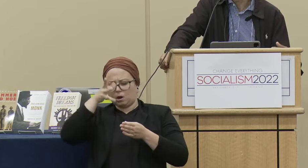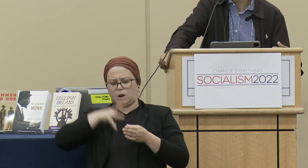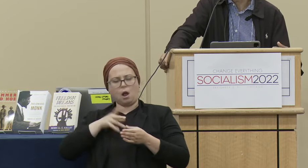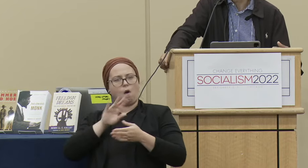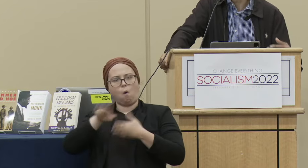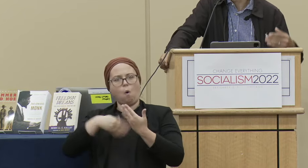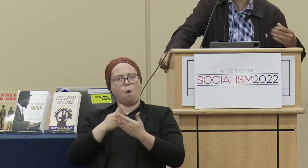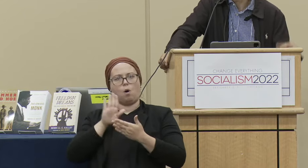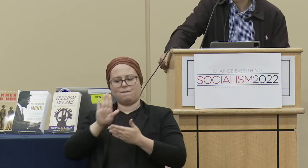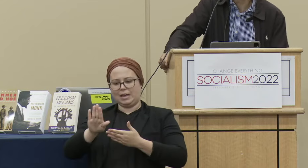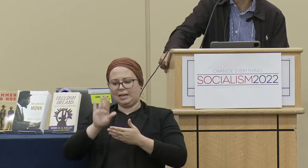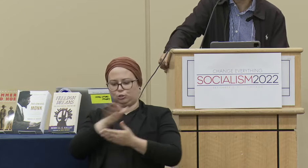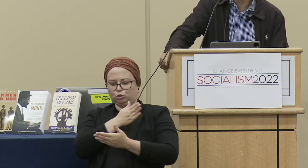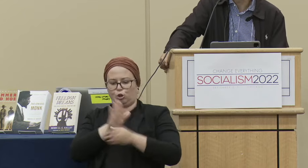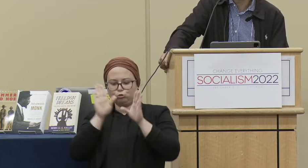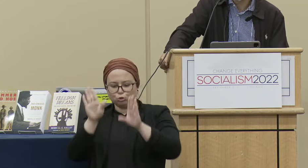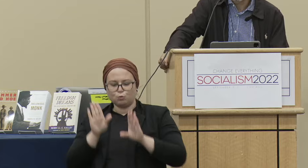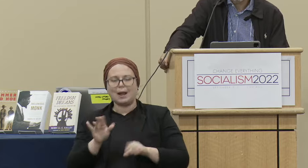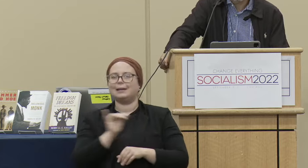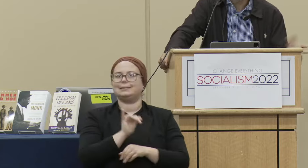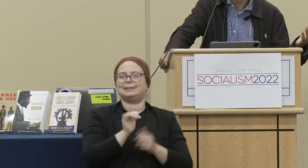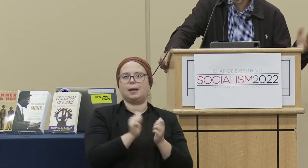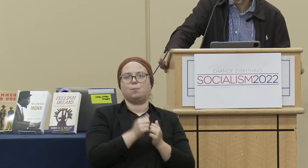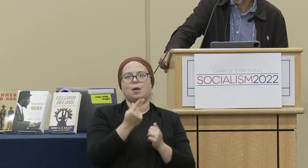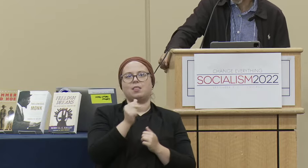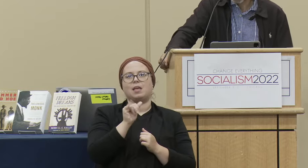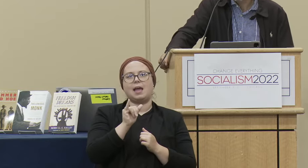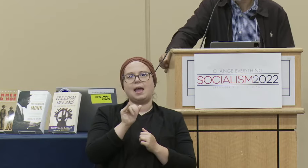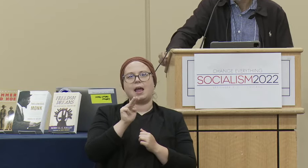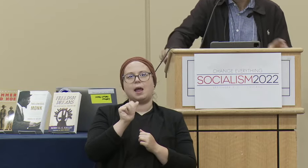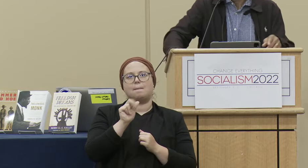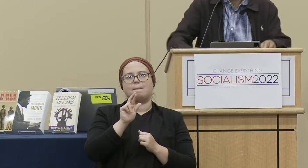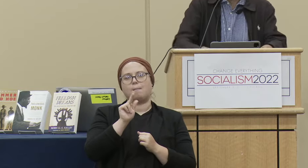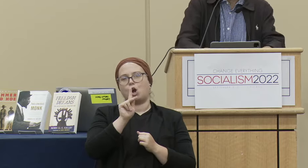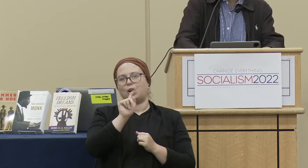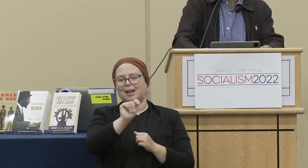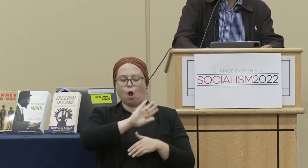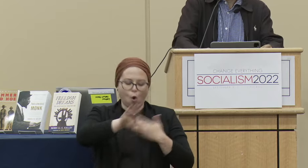royalties, but the longest month, all songs are great.